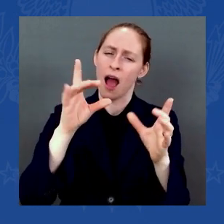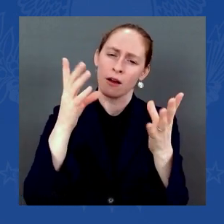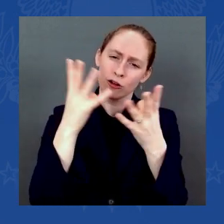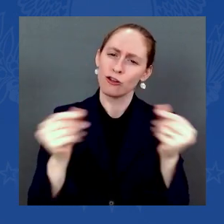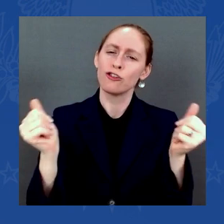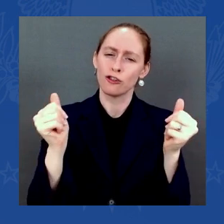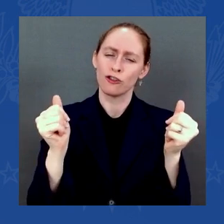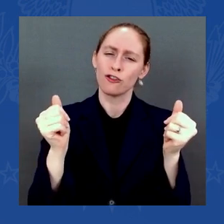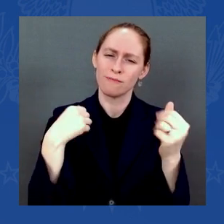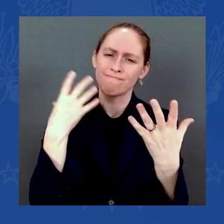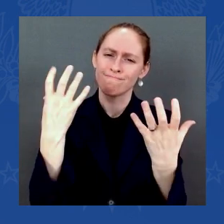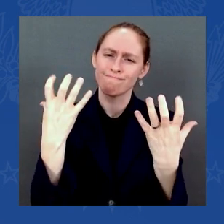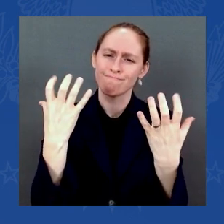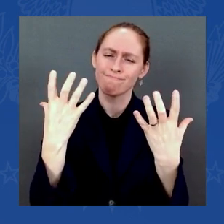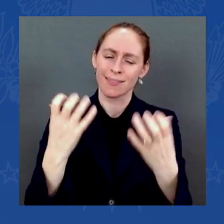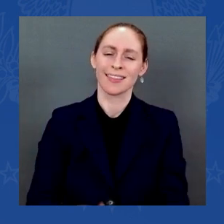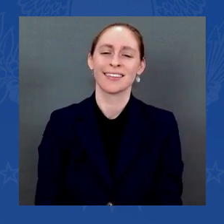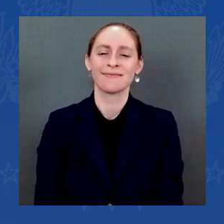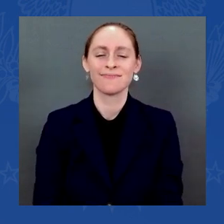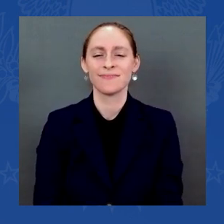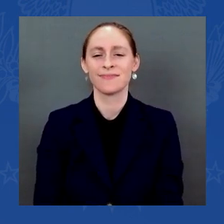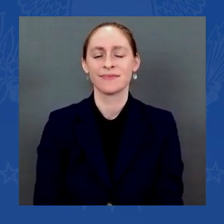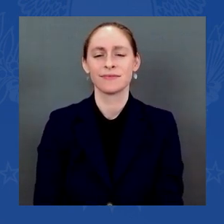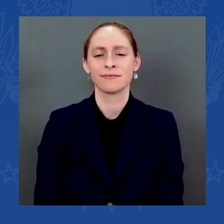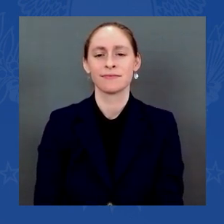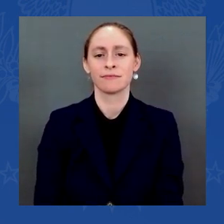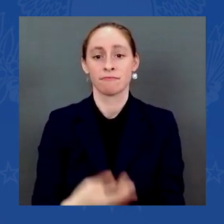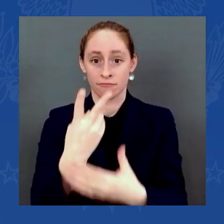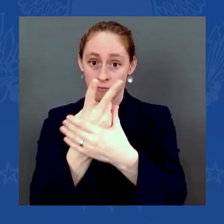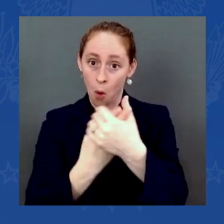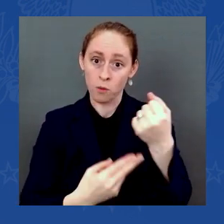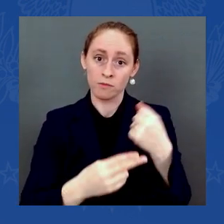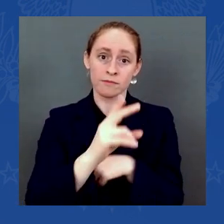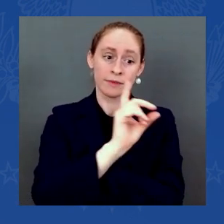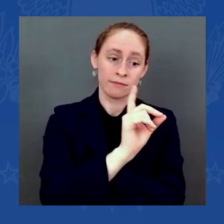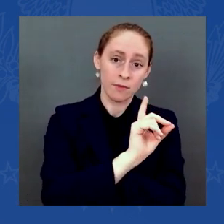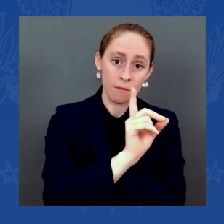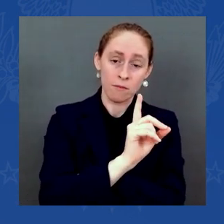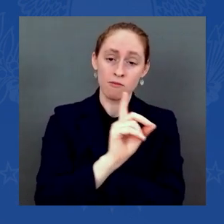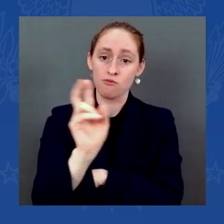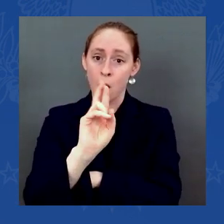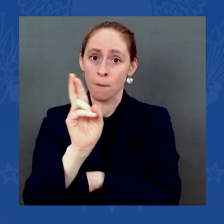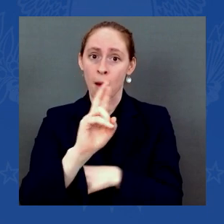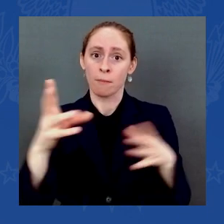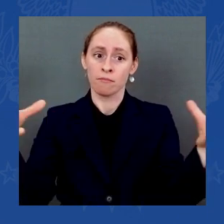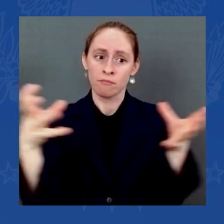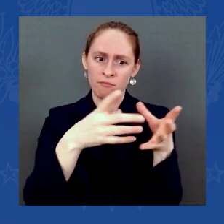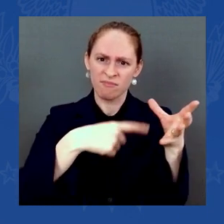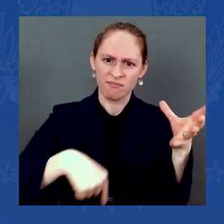many of whom are joining us today virtually. Patients like Brian Wallach and his wife, Sandra.